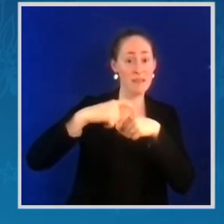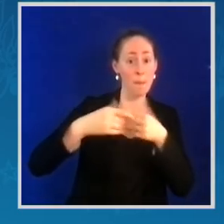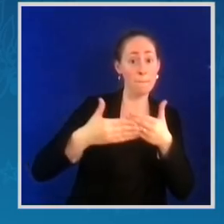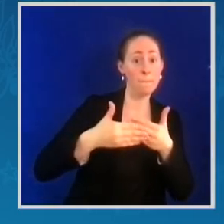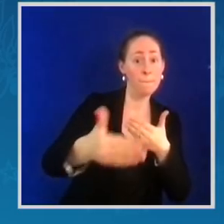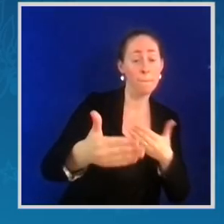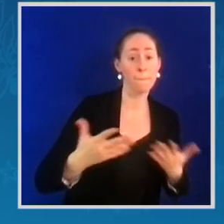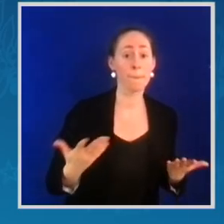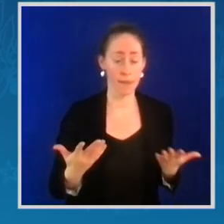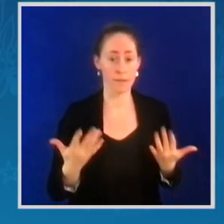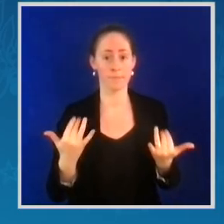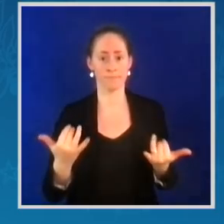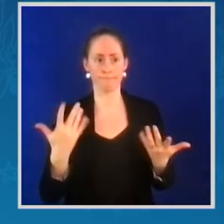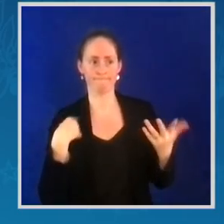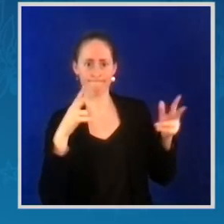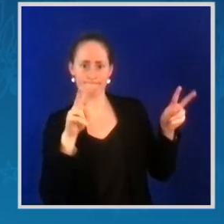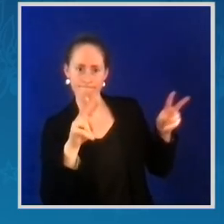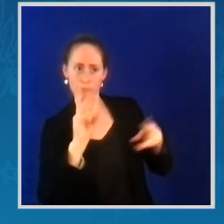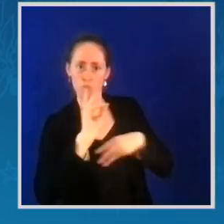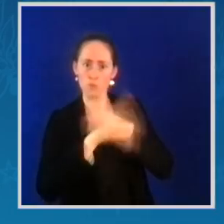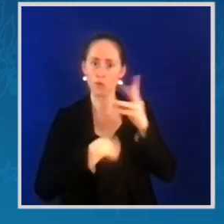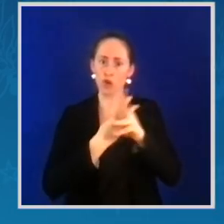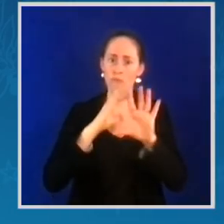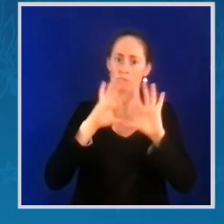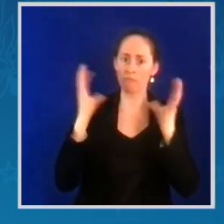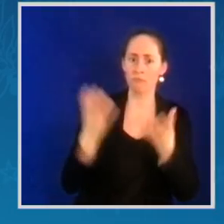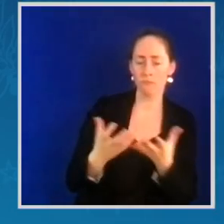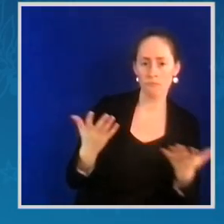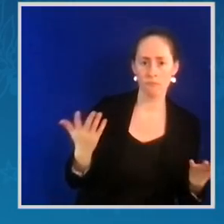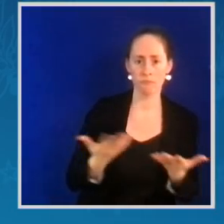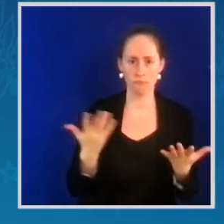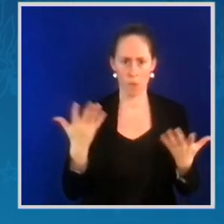about the relative strength or weakness of autocracies versus democracies.